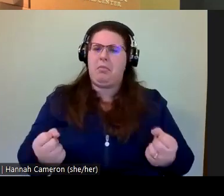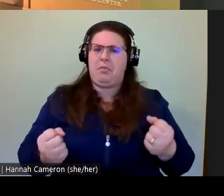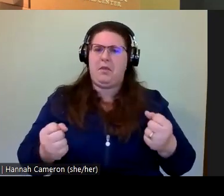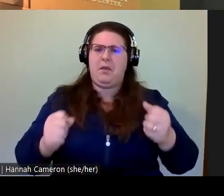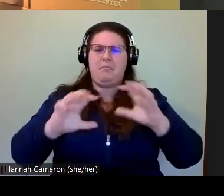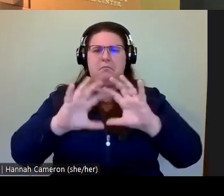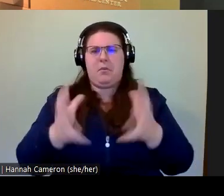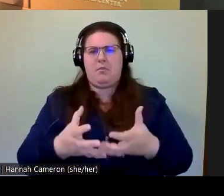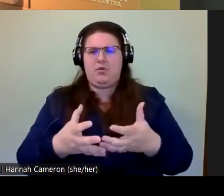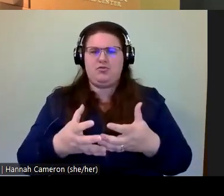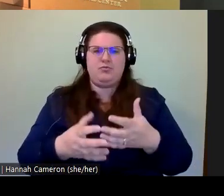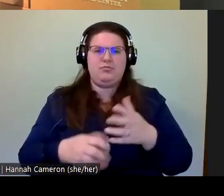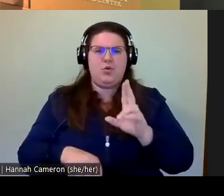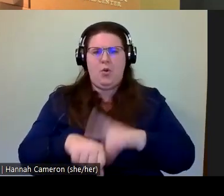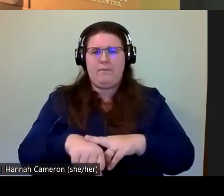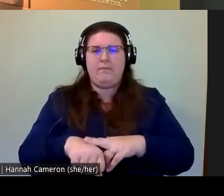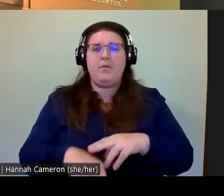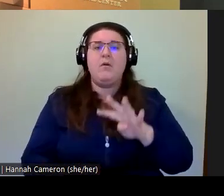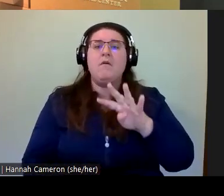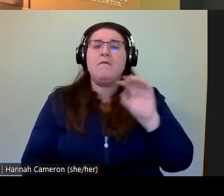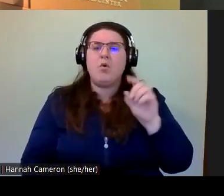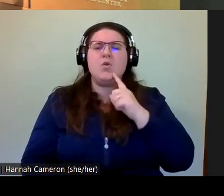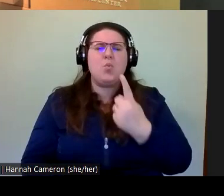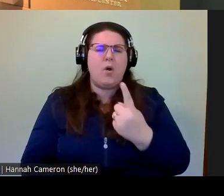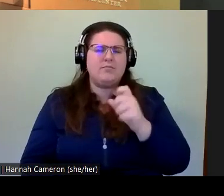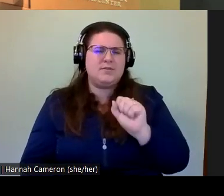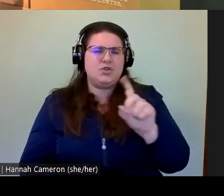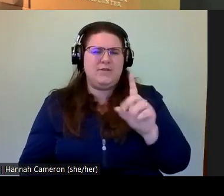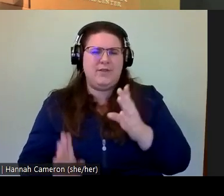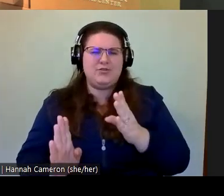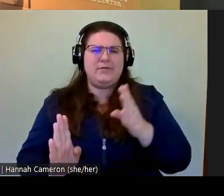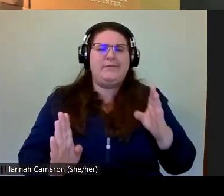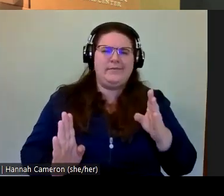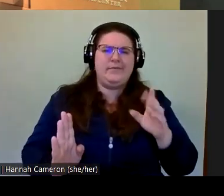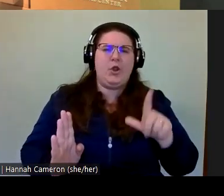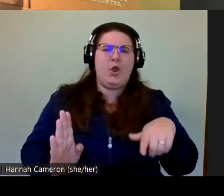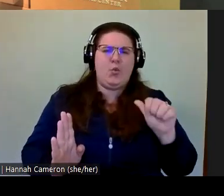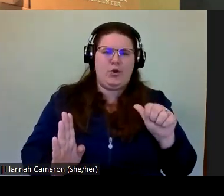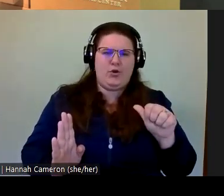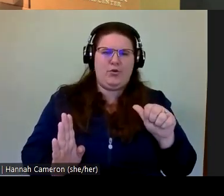a 40 would be one standard deviation lower than the uh average population uh the average score